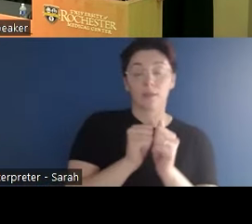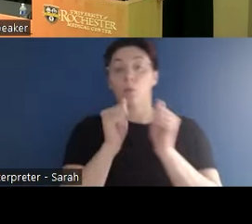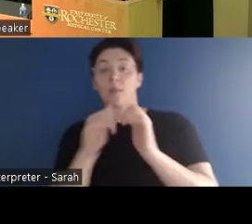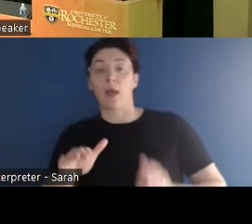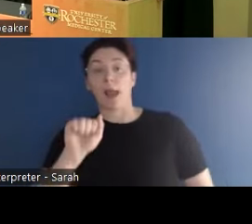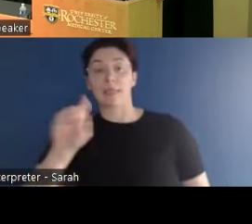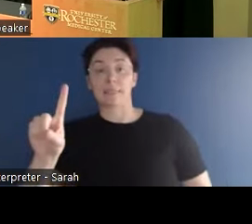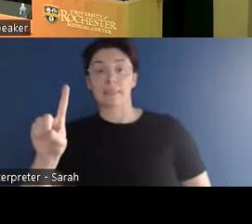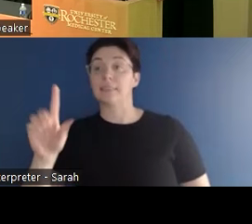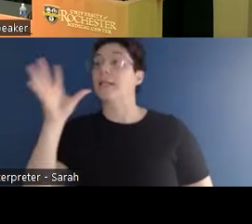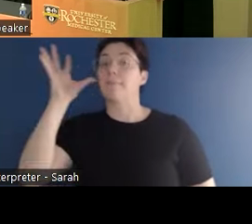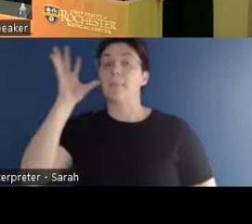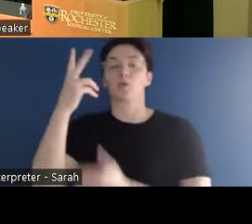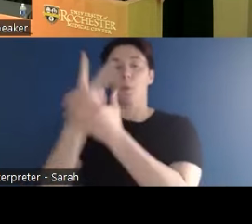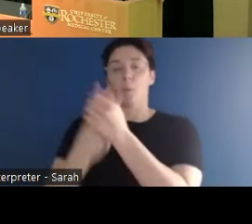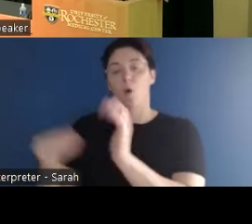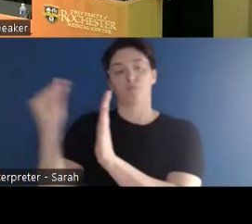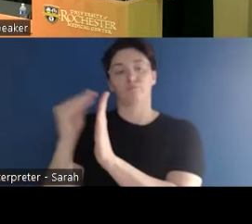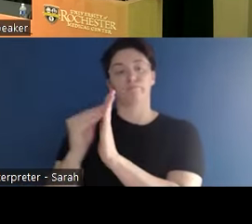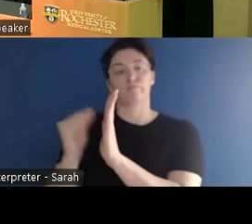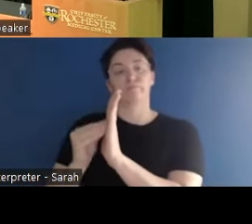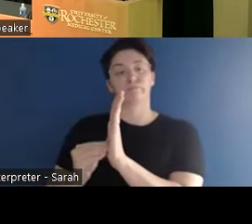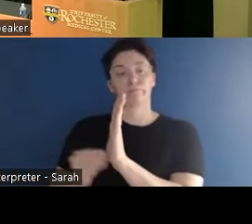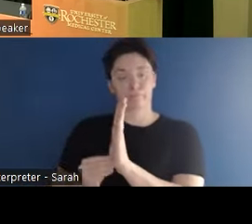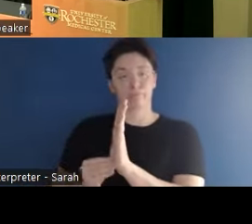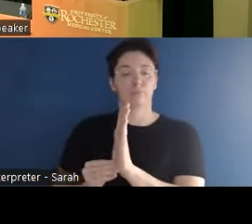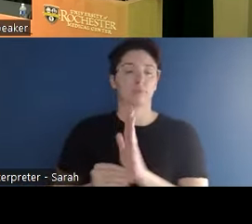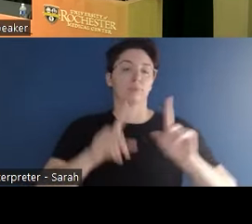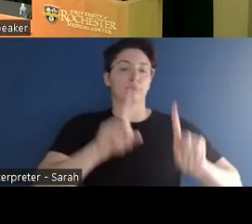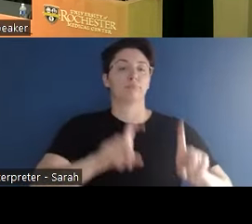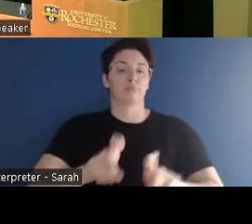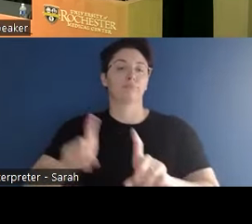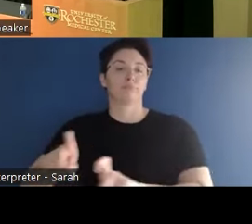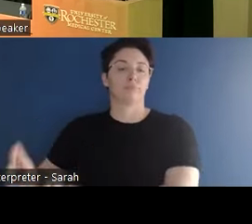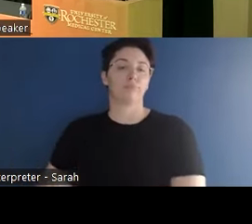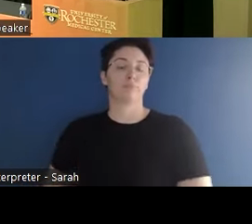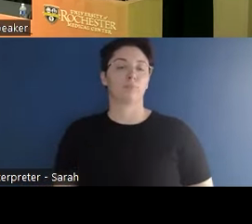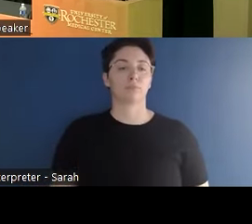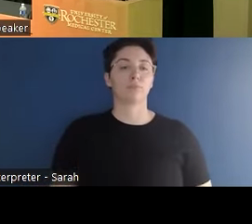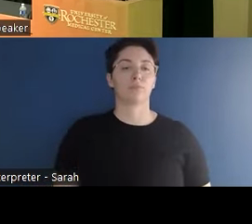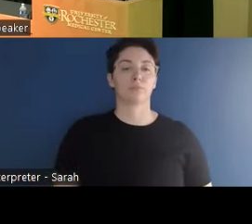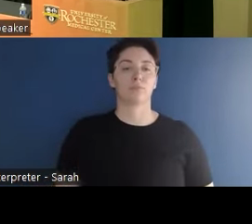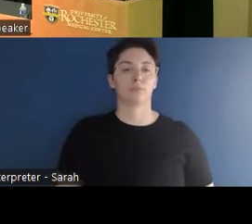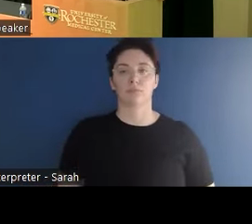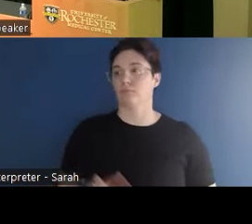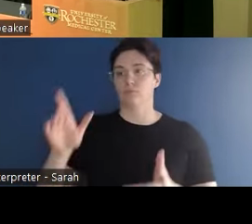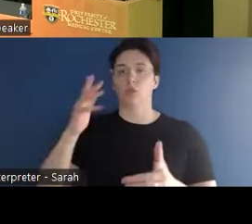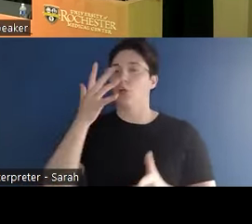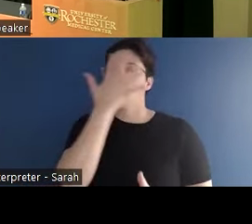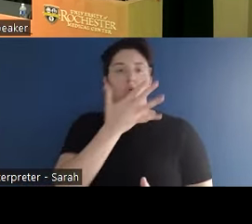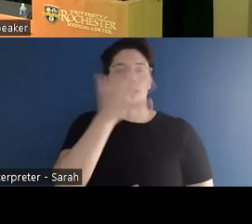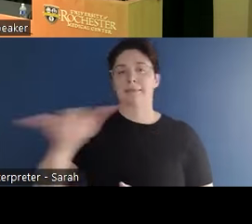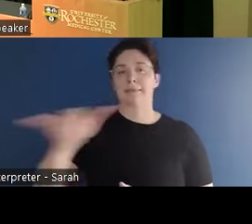completed anxiety and sensory symptom inventories that were like mirrored versions of each other and